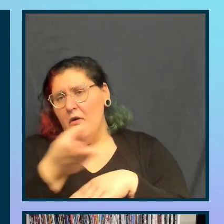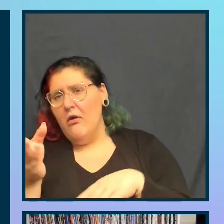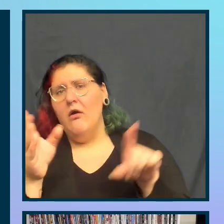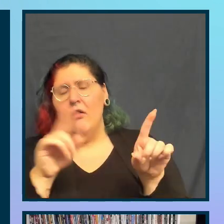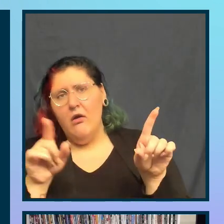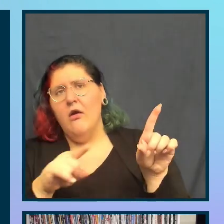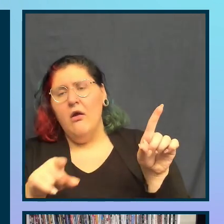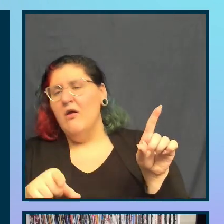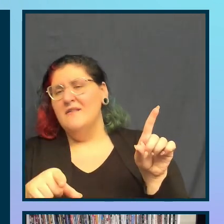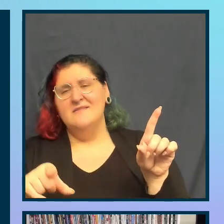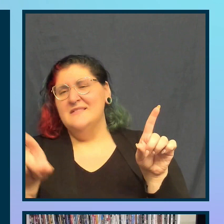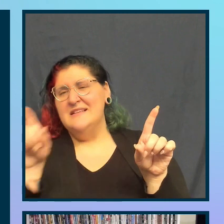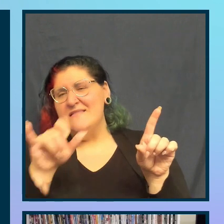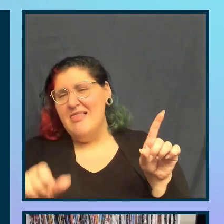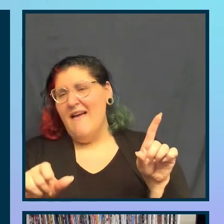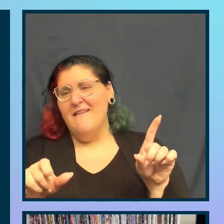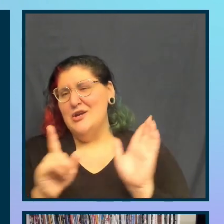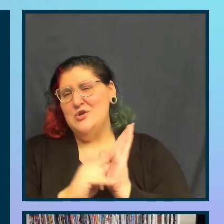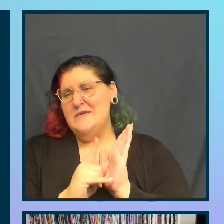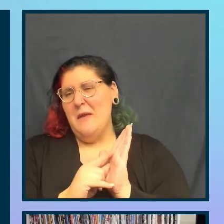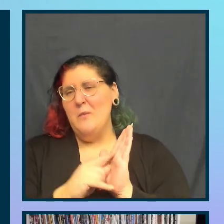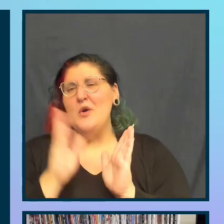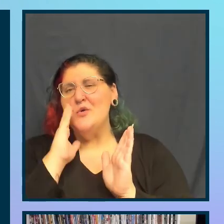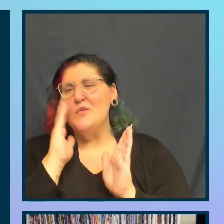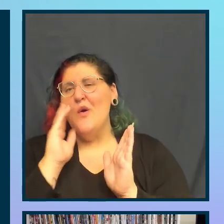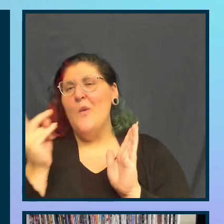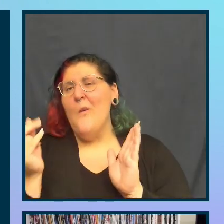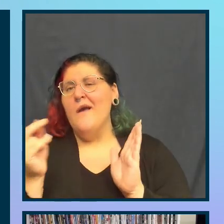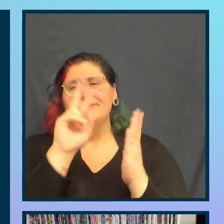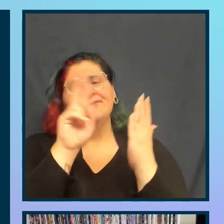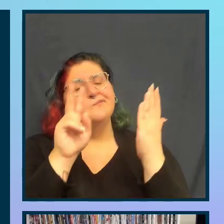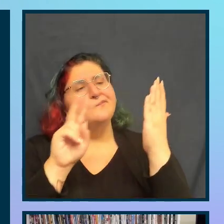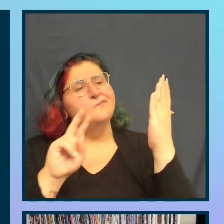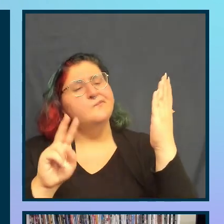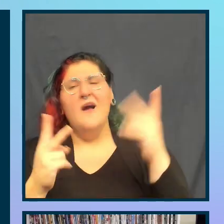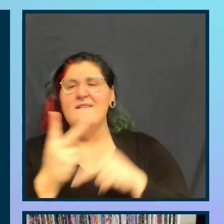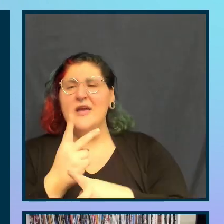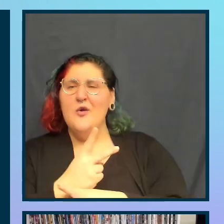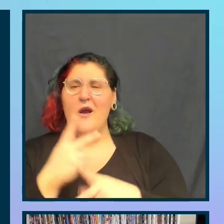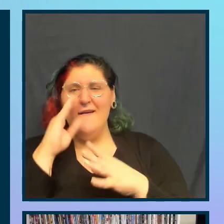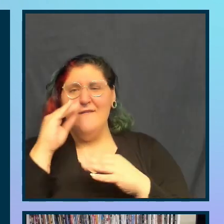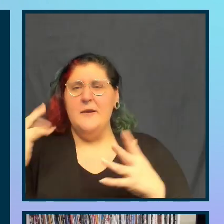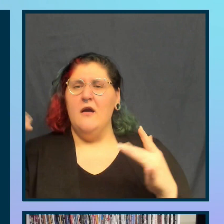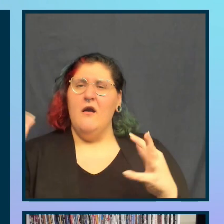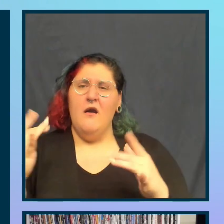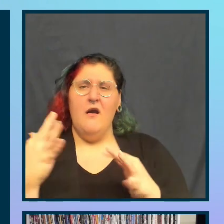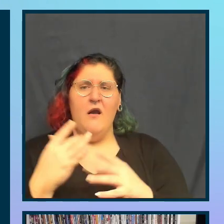and reading the headings of a news website or a blog posts, the idea is to gather the general idea of the content available,